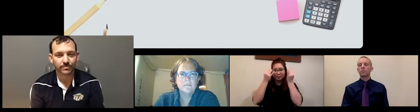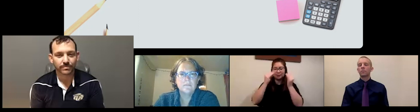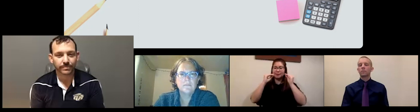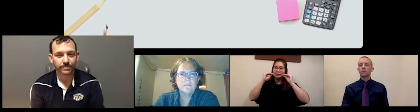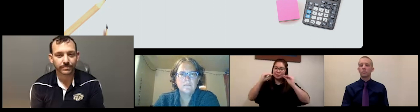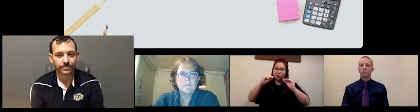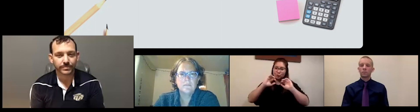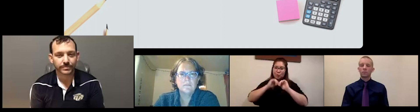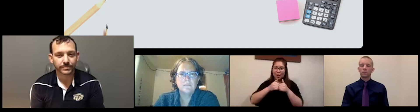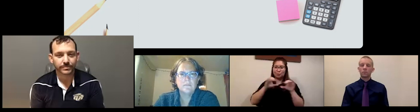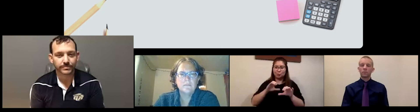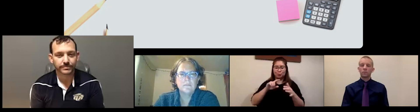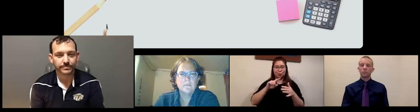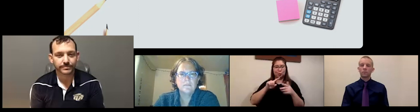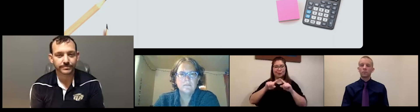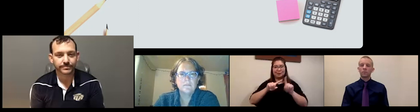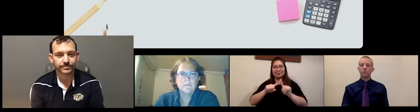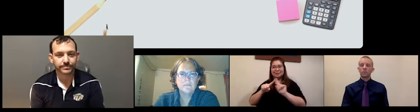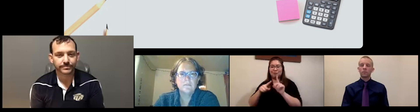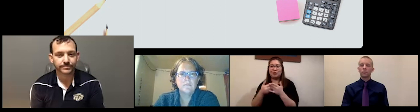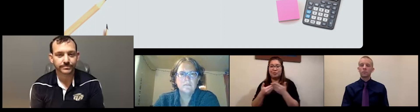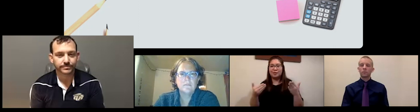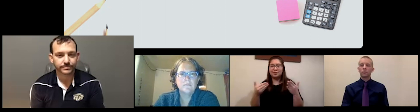and it teaches you how to do different things.